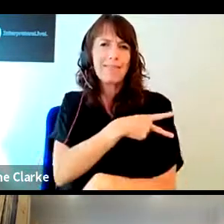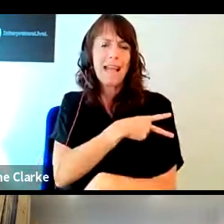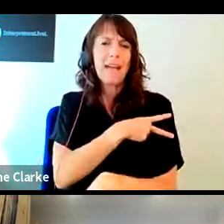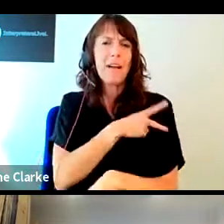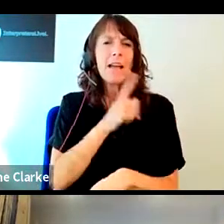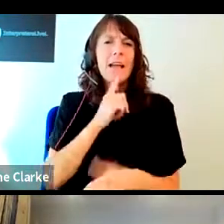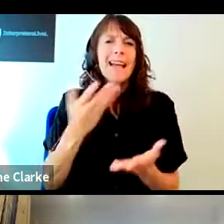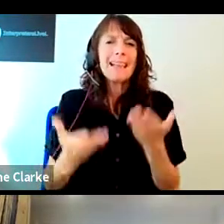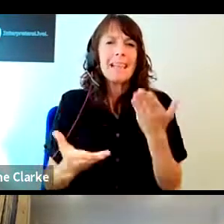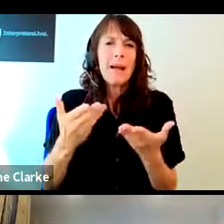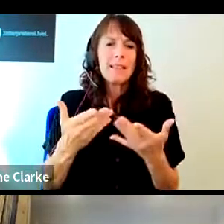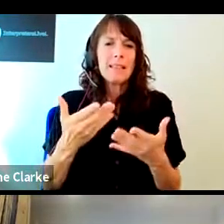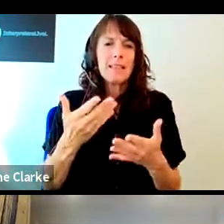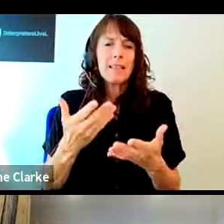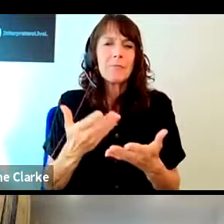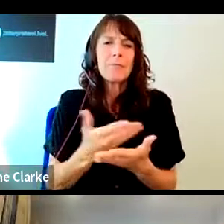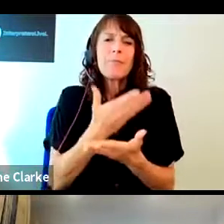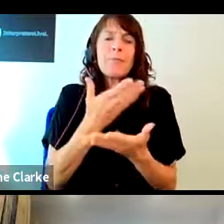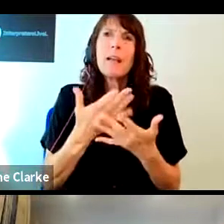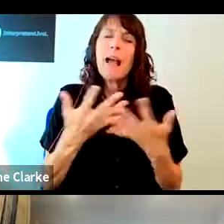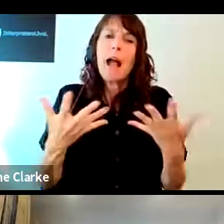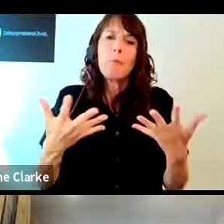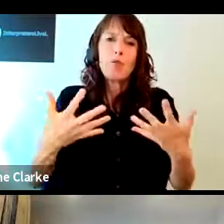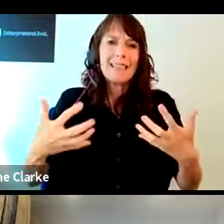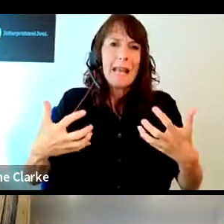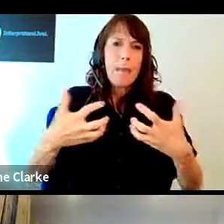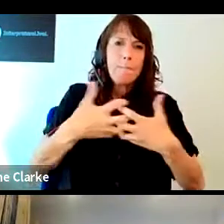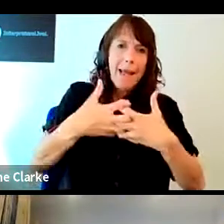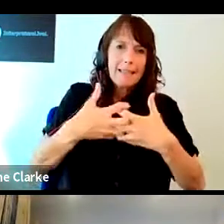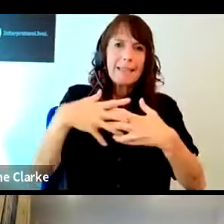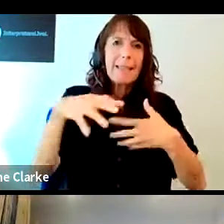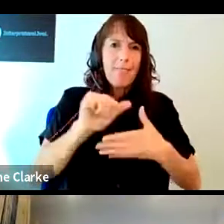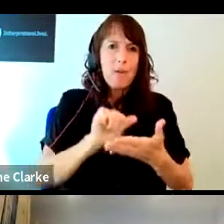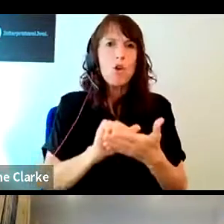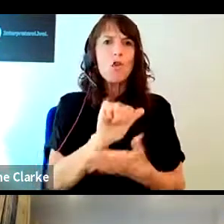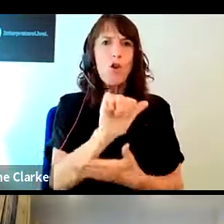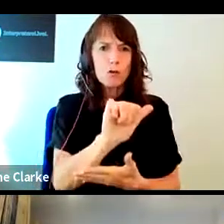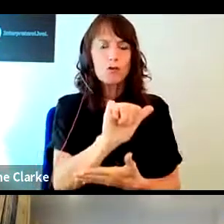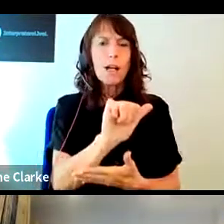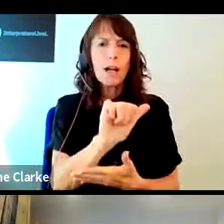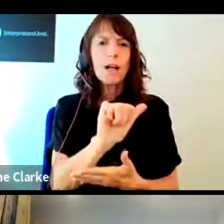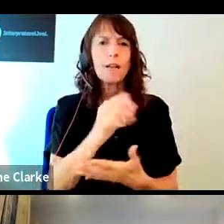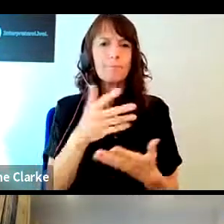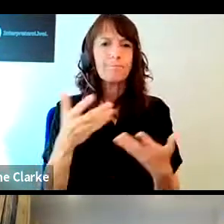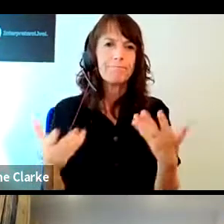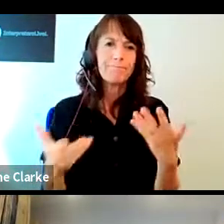and actually organizations make it as part of their culture. Something that I worked with one